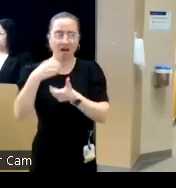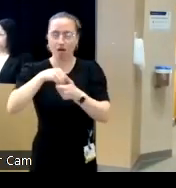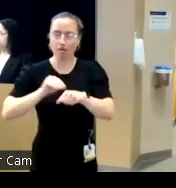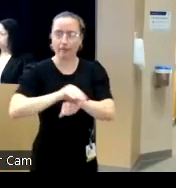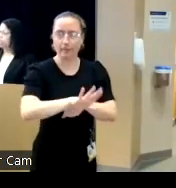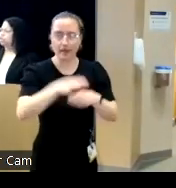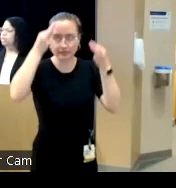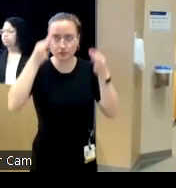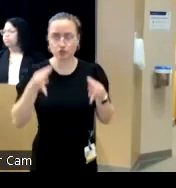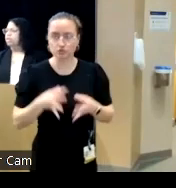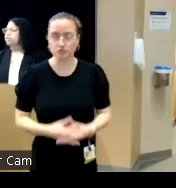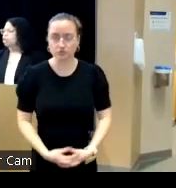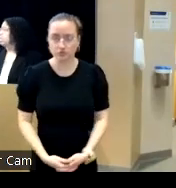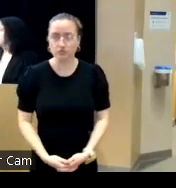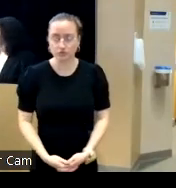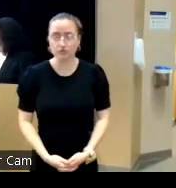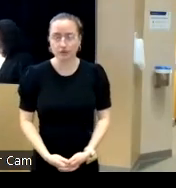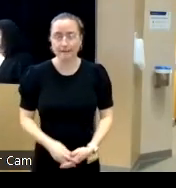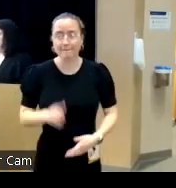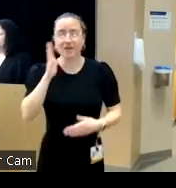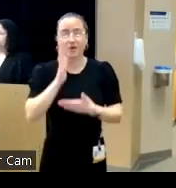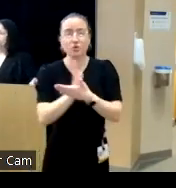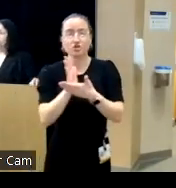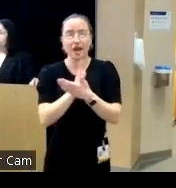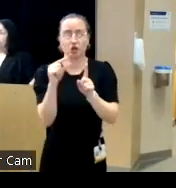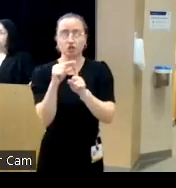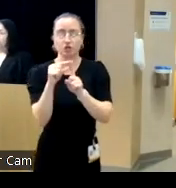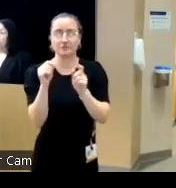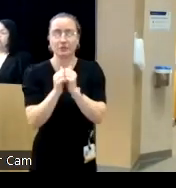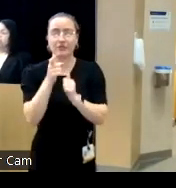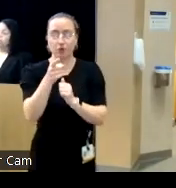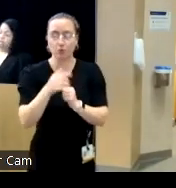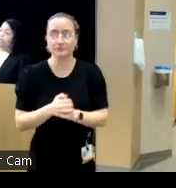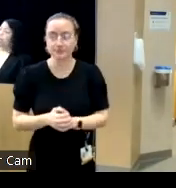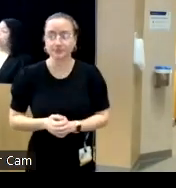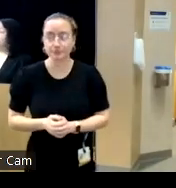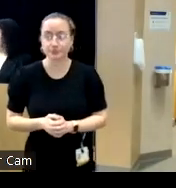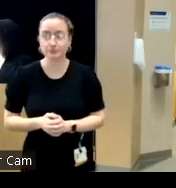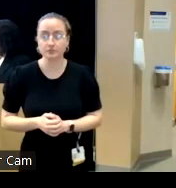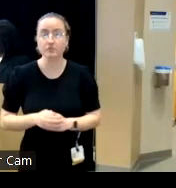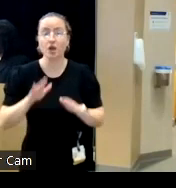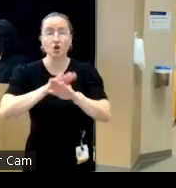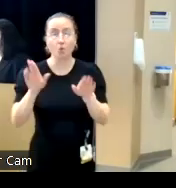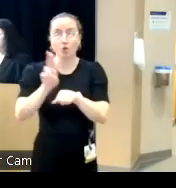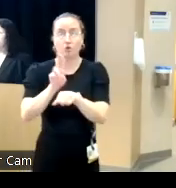so I want to share a little bit of terminology with you I no longer use the terms juvenile